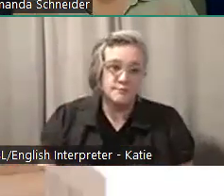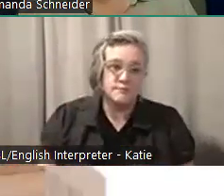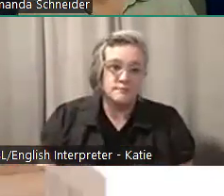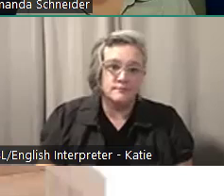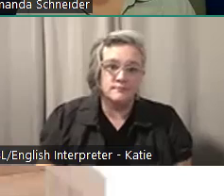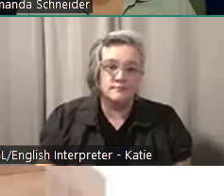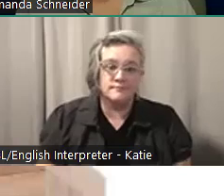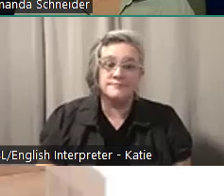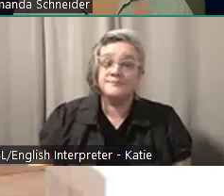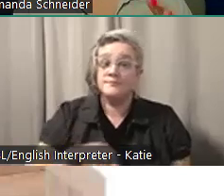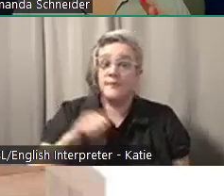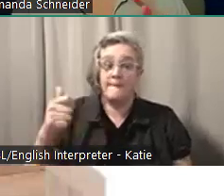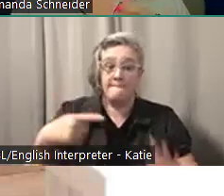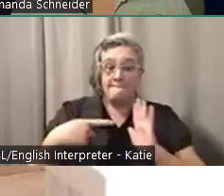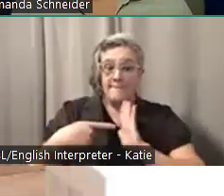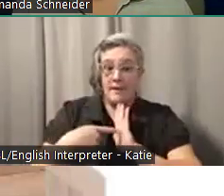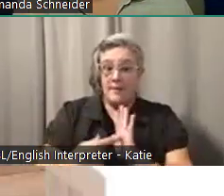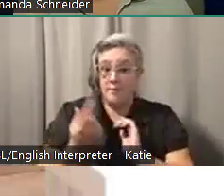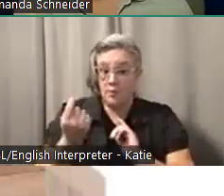Another example I like to share is just a…